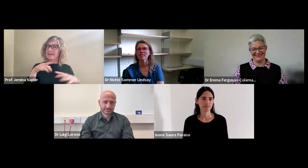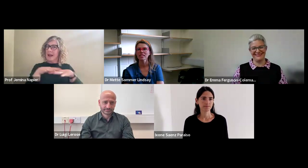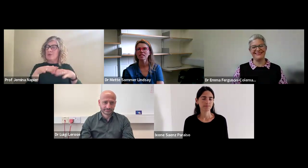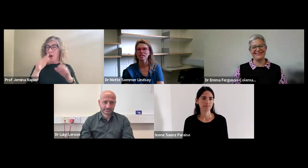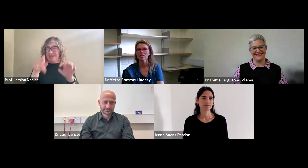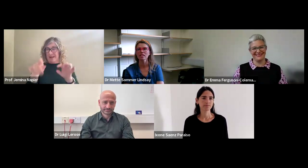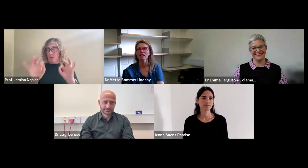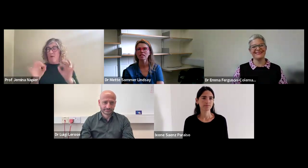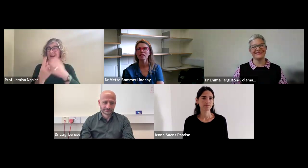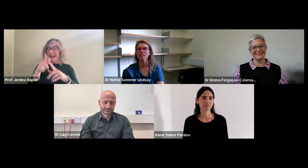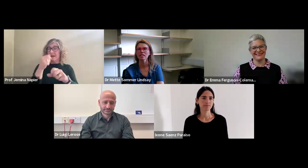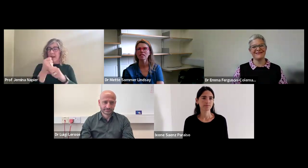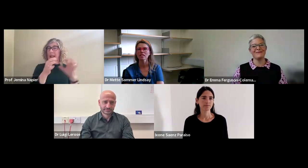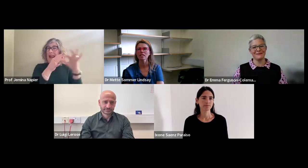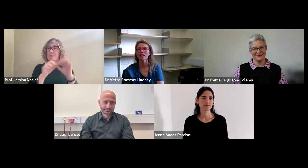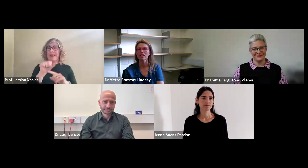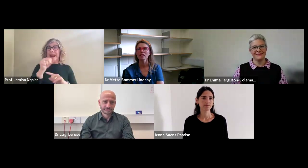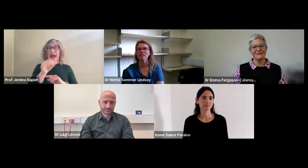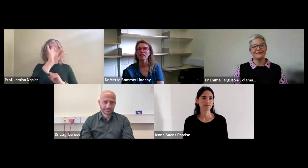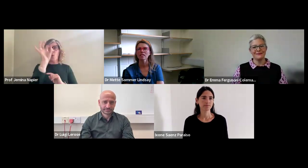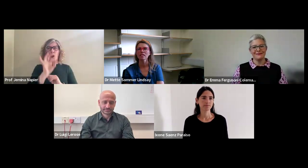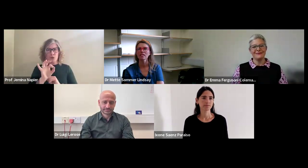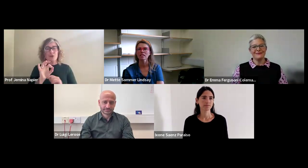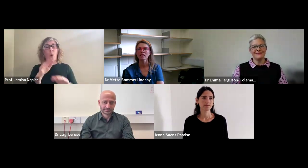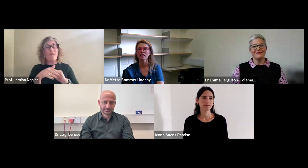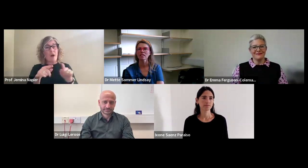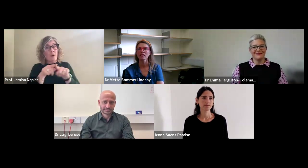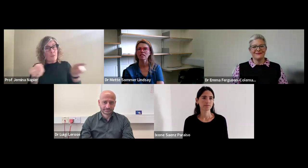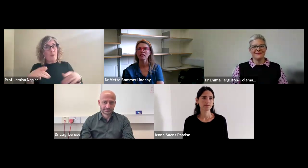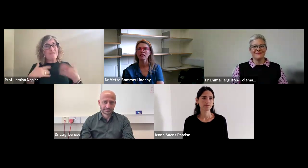that's actually central information. I think that's a perfect example that leads us on to